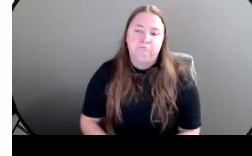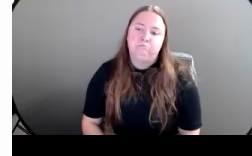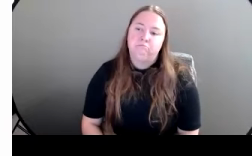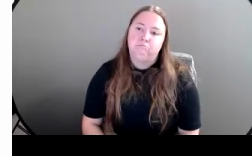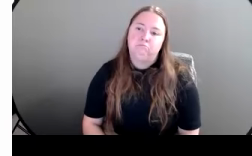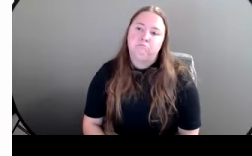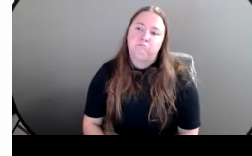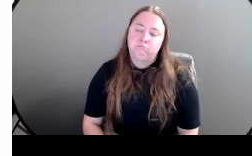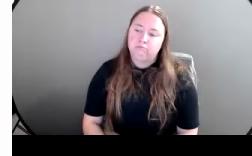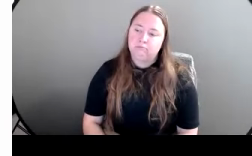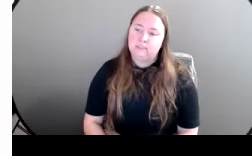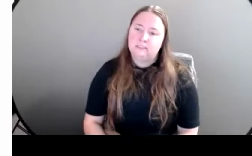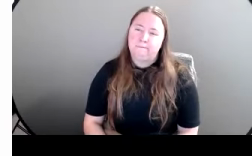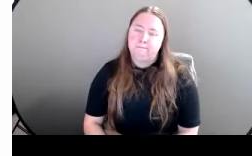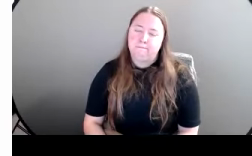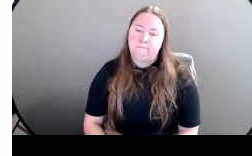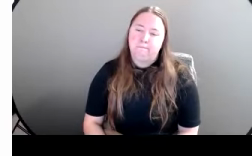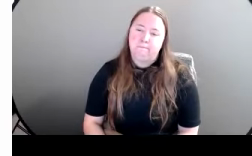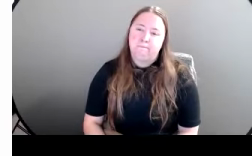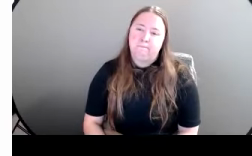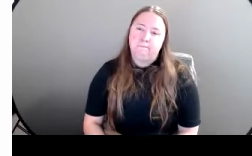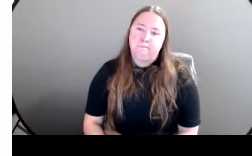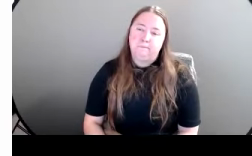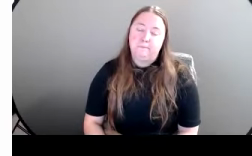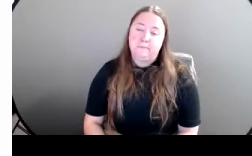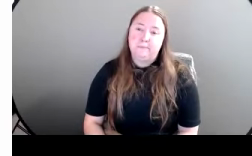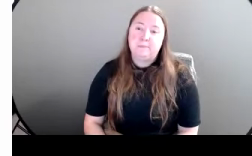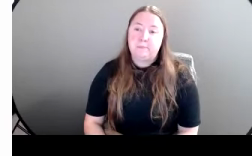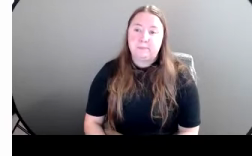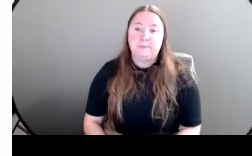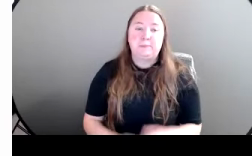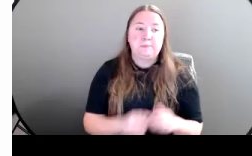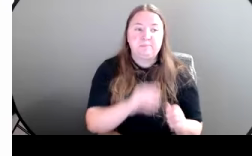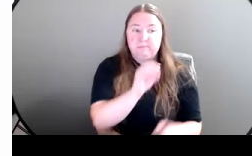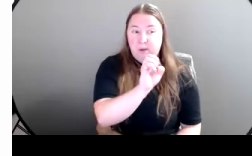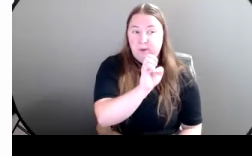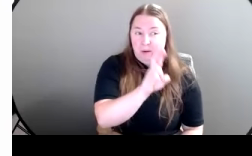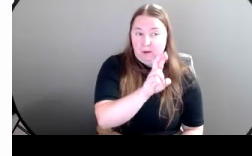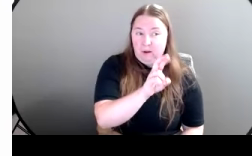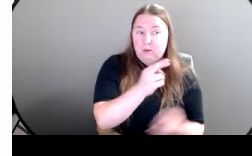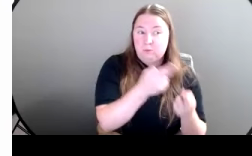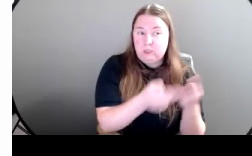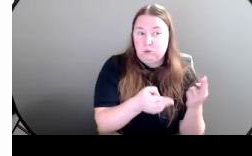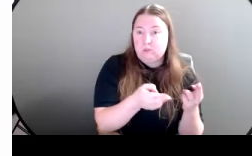Alrighty. And then in addition to OER resources, as Sally mentioned earlier,